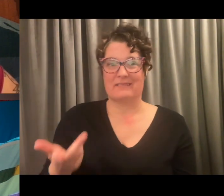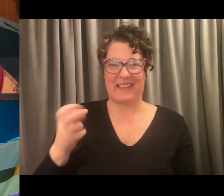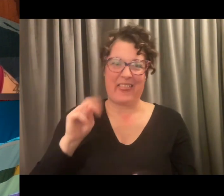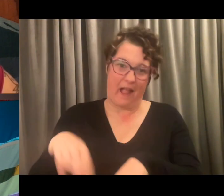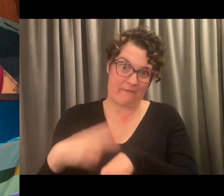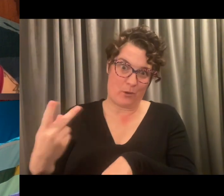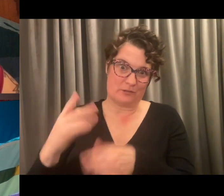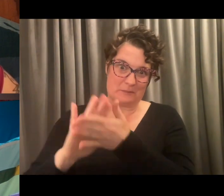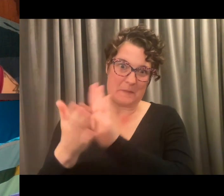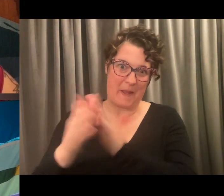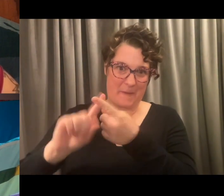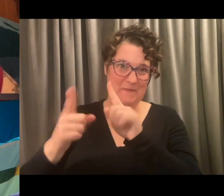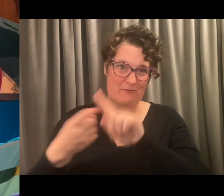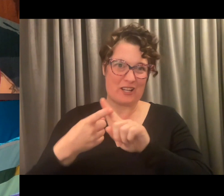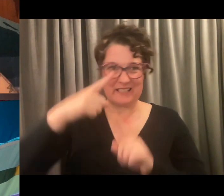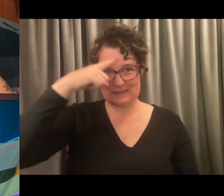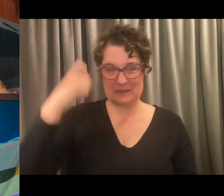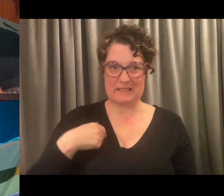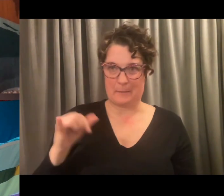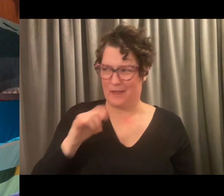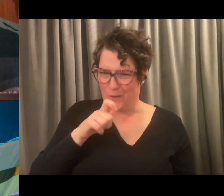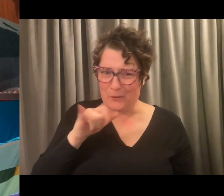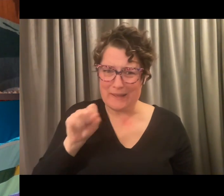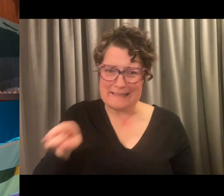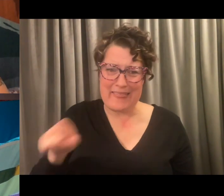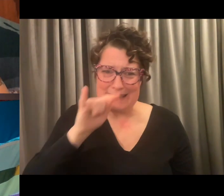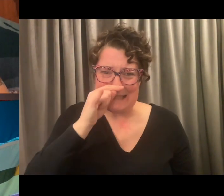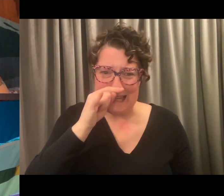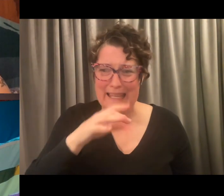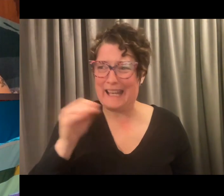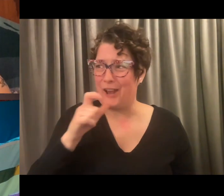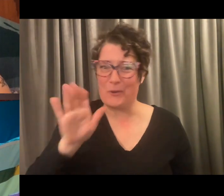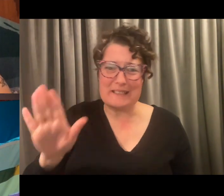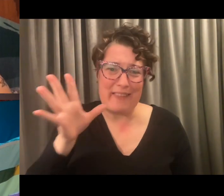And who is their mom? They It was so natural. Nomy: So natural... Rebekah: They were just like so open about it.